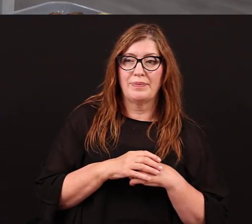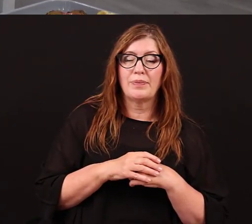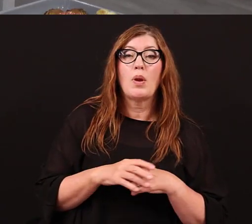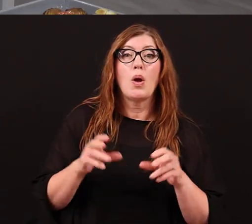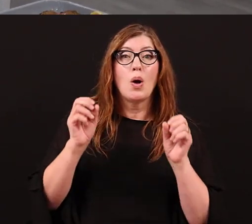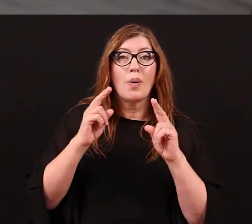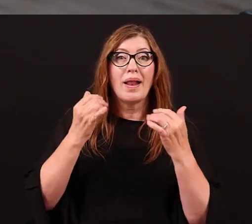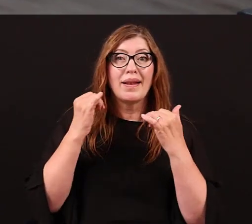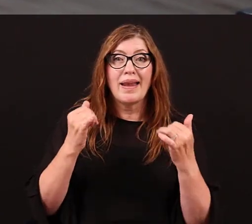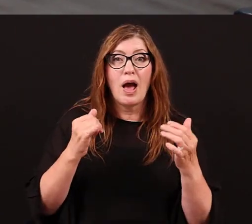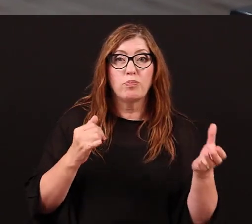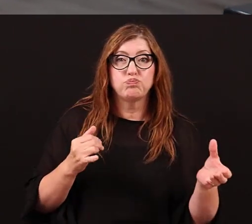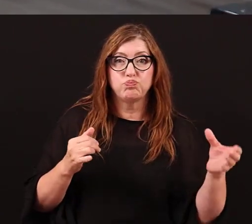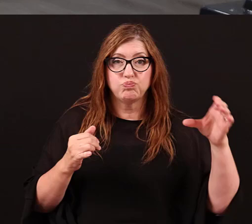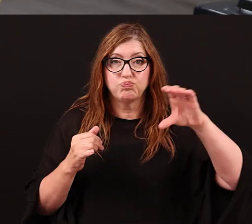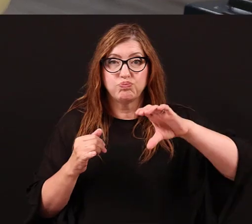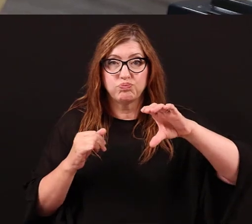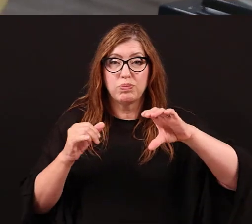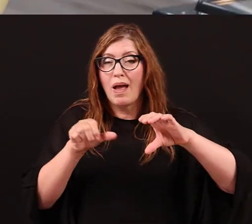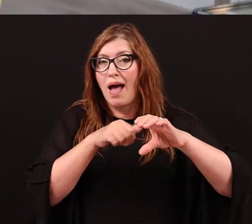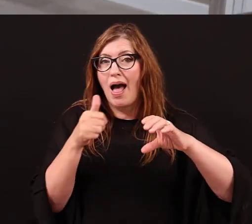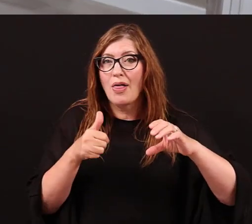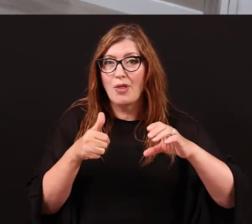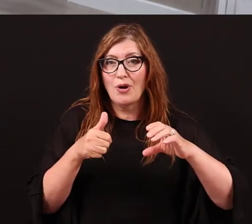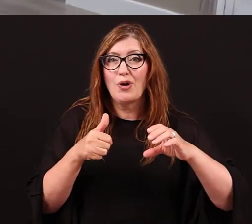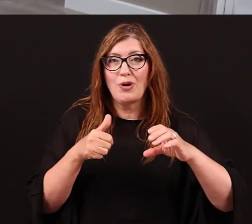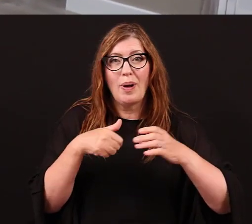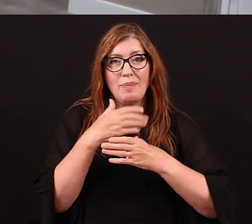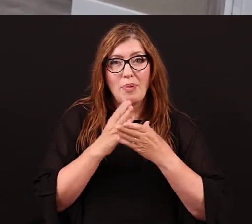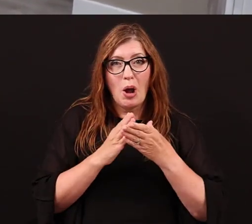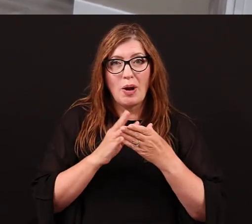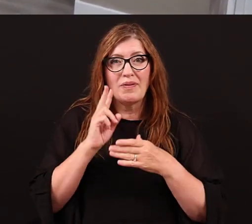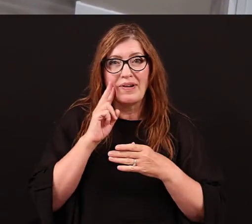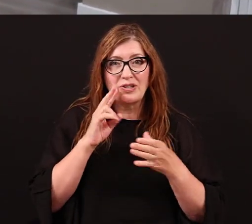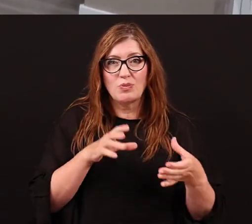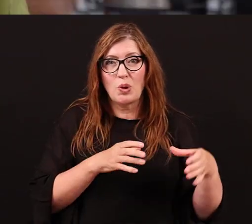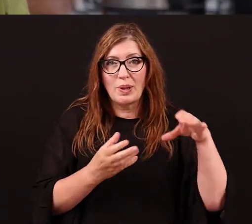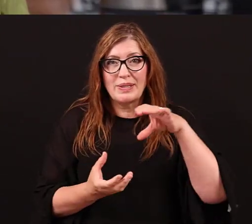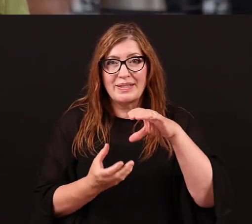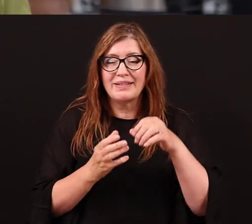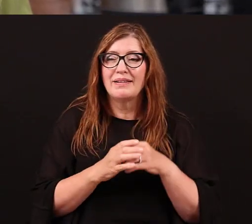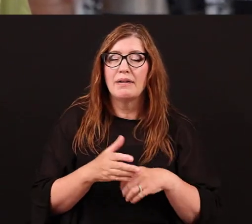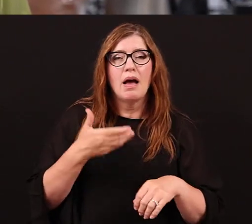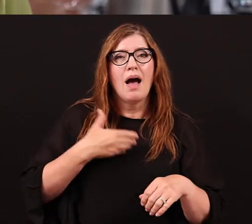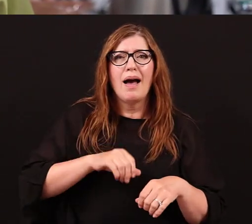Okay, now here come the rest of the vegetables. I love the colors.